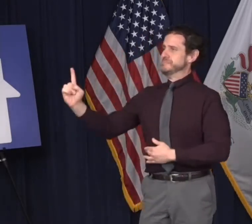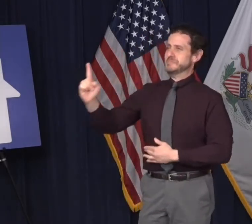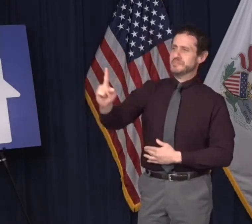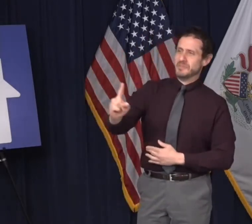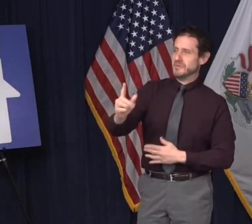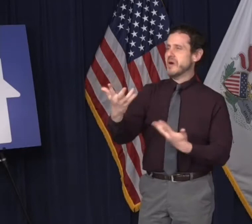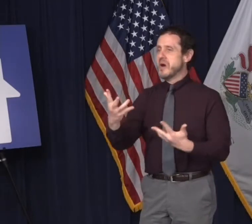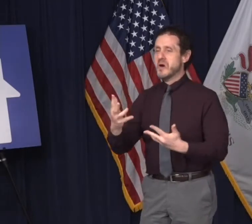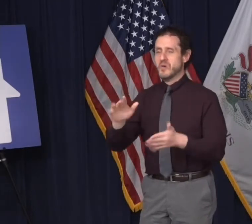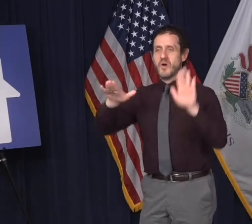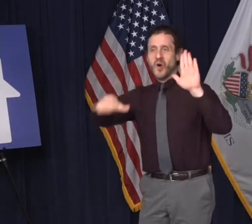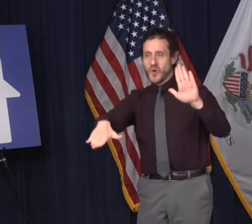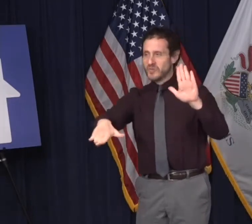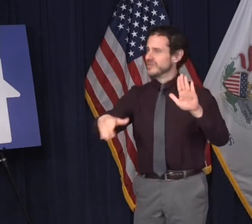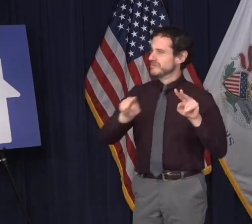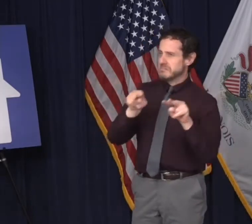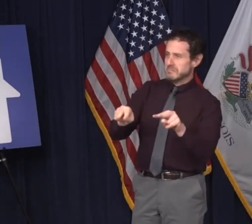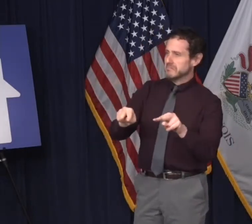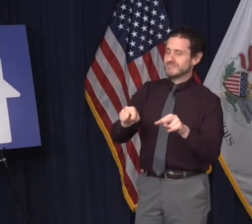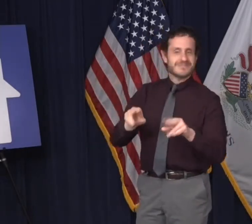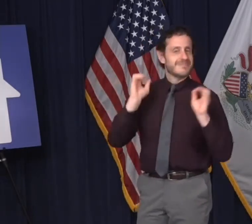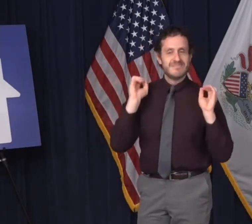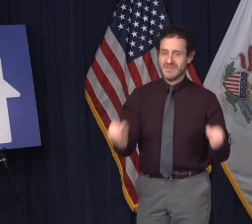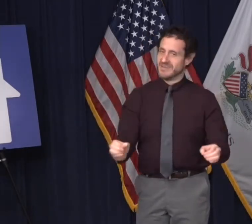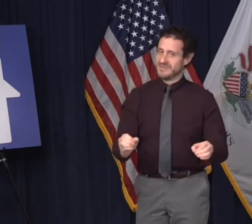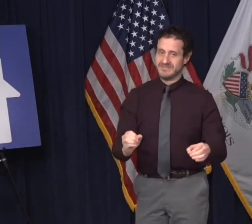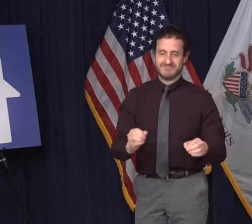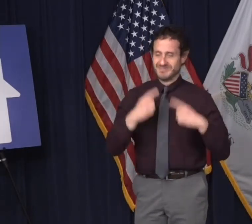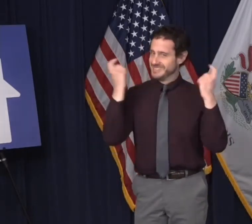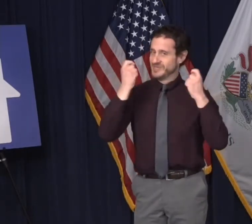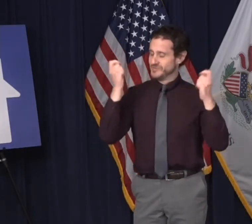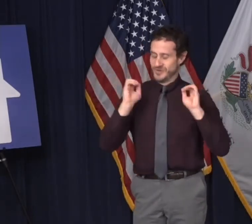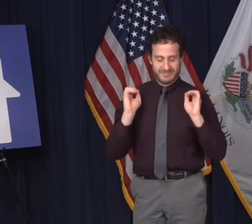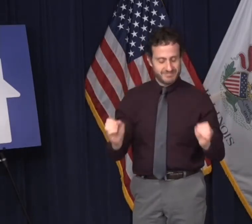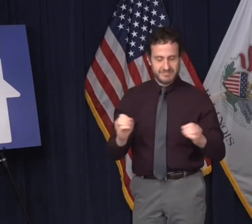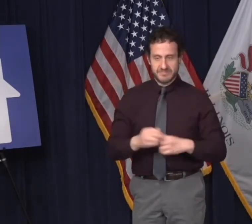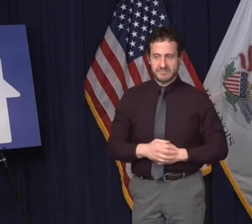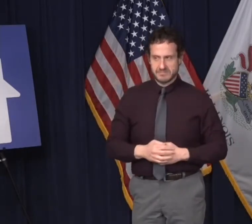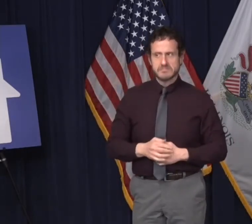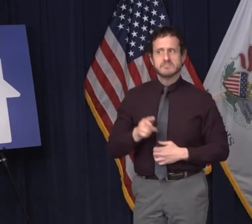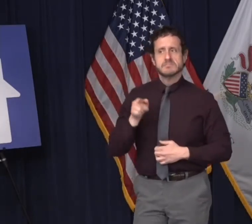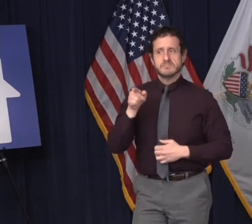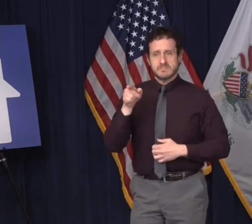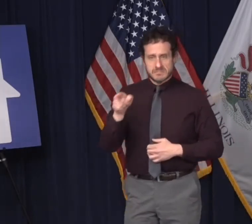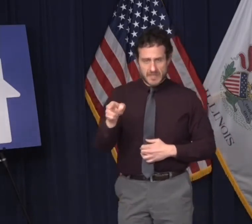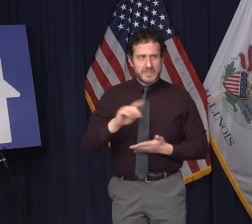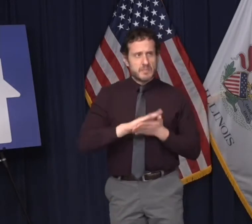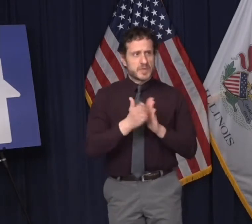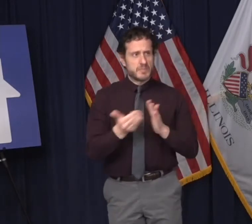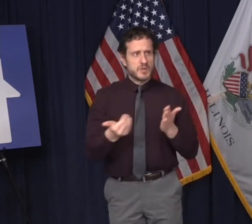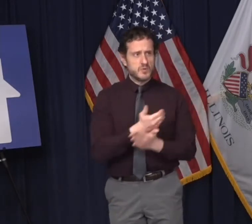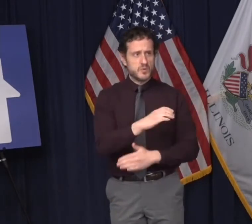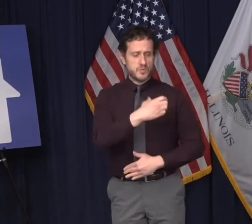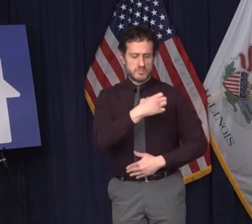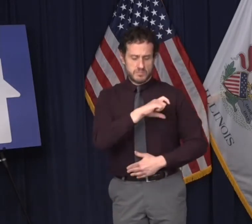PROUDLY WATCHING THEM AS THEY CROSS THE STAGE AND TAKE THEIR OATH. AND IN THE VERY ACT OF ACCEPTING